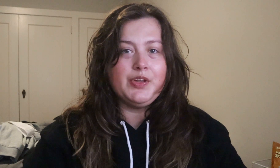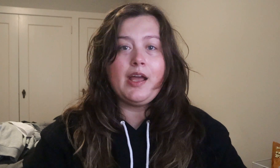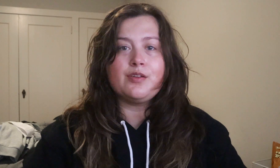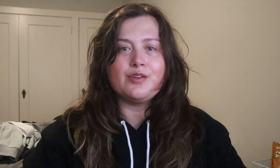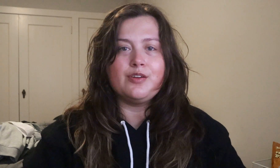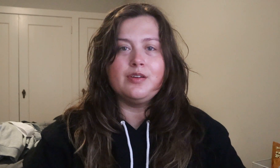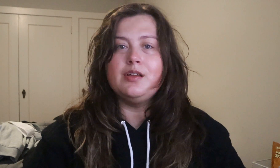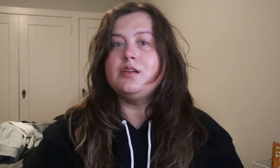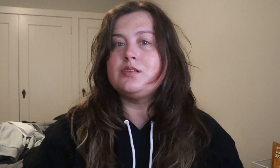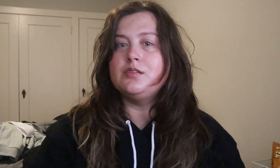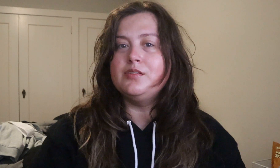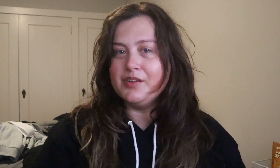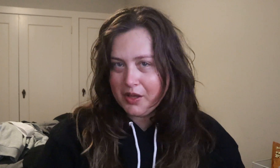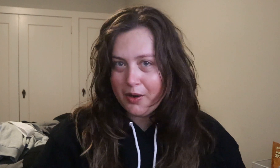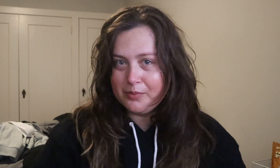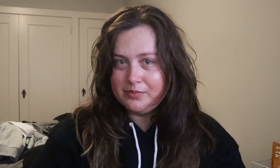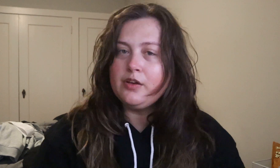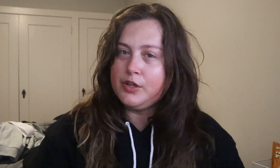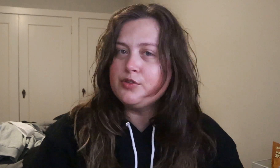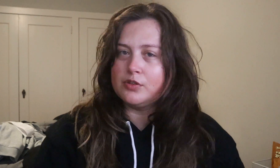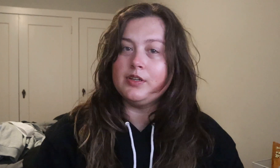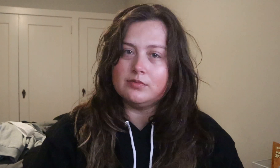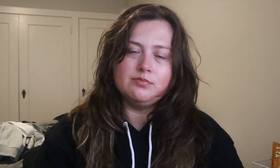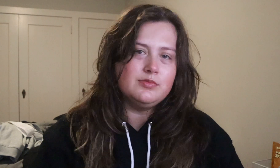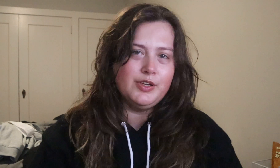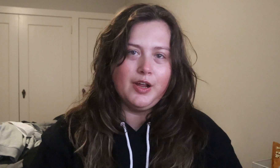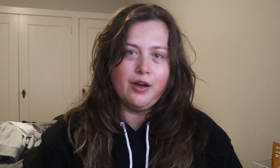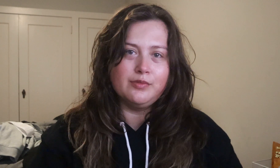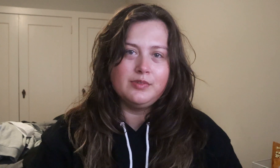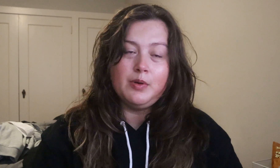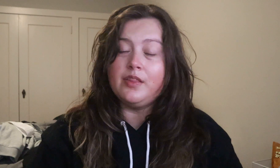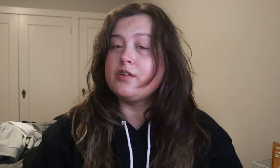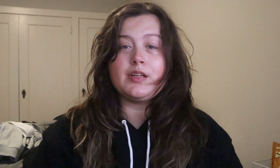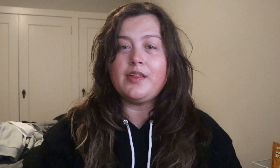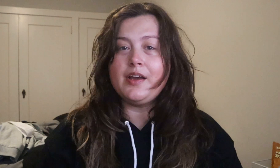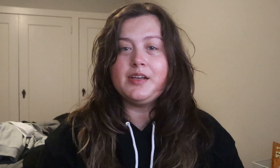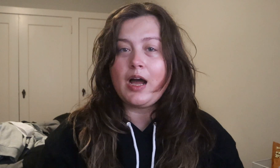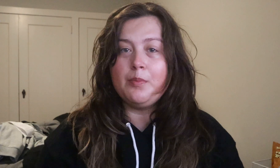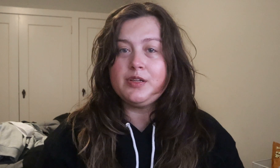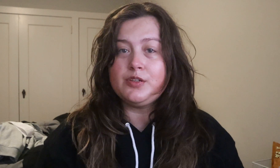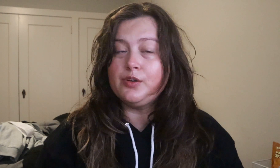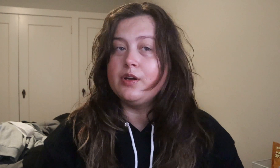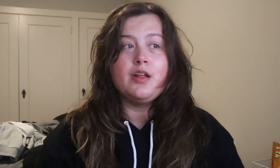The answer is no, usually no. And they'll say that in the comments too.